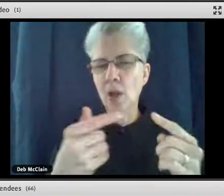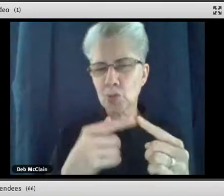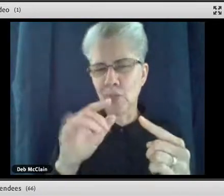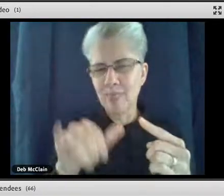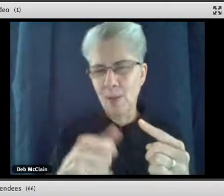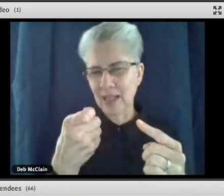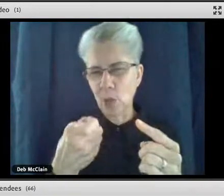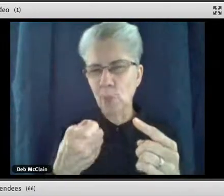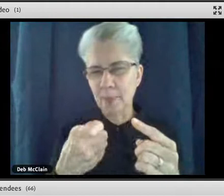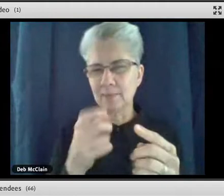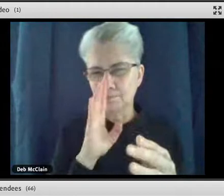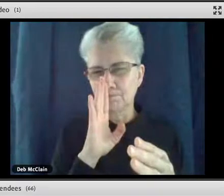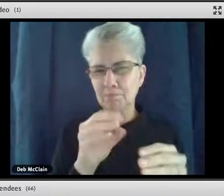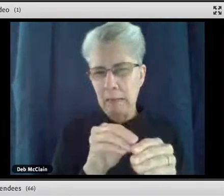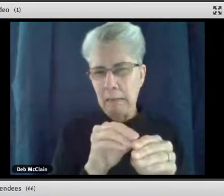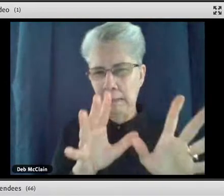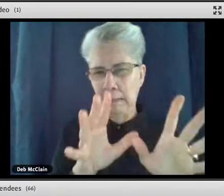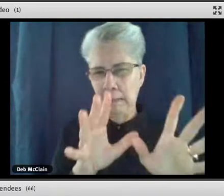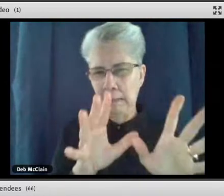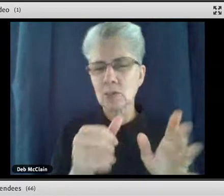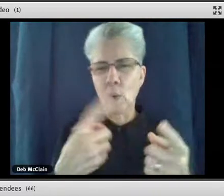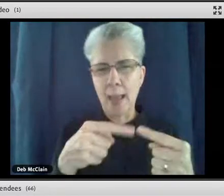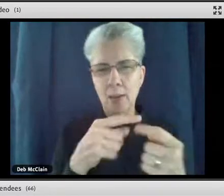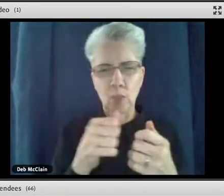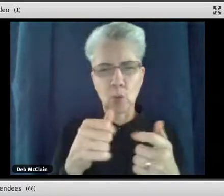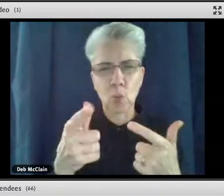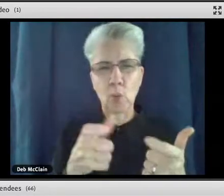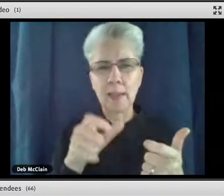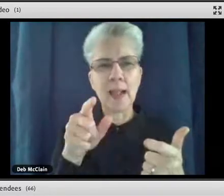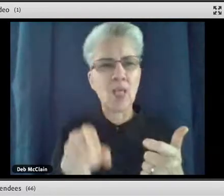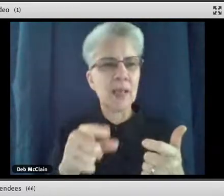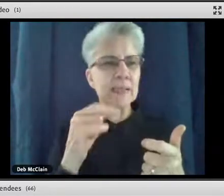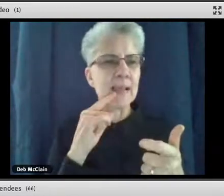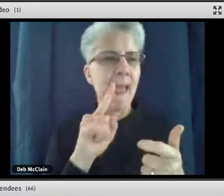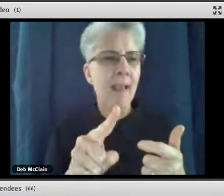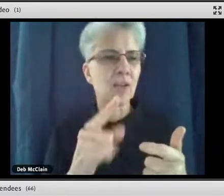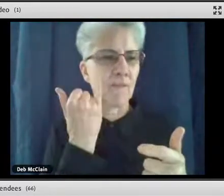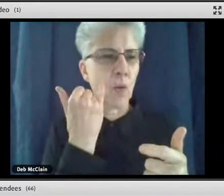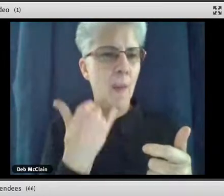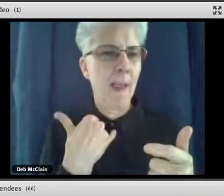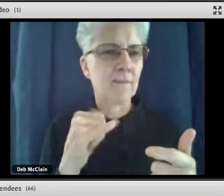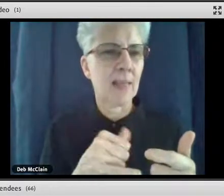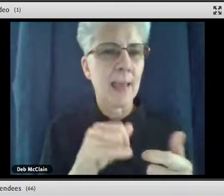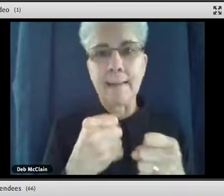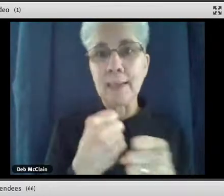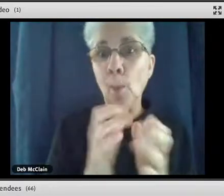if you kind of look at it carefully. So, so good. So we'll just move on since that one's, I think, fairly straightforward. Let me just go back really quick.